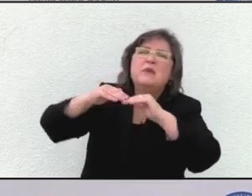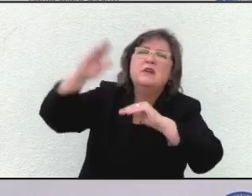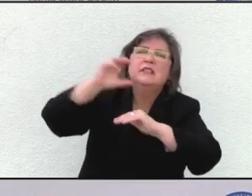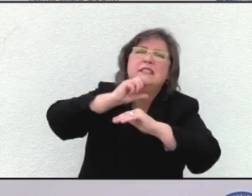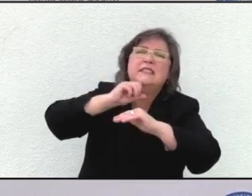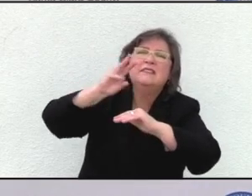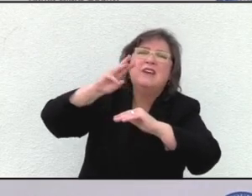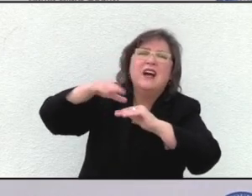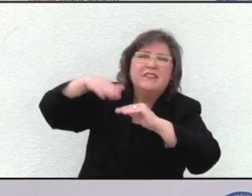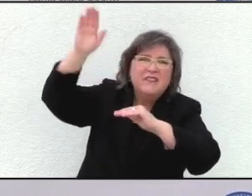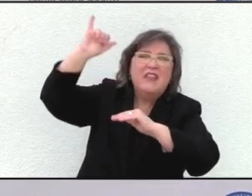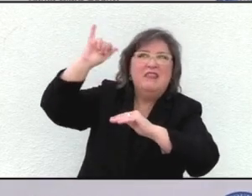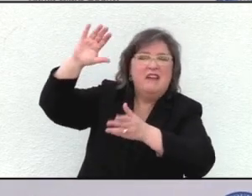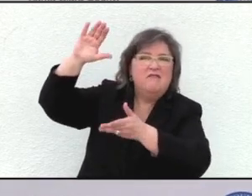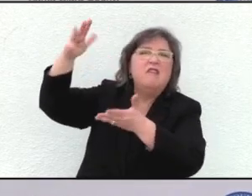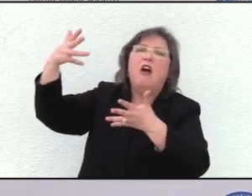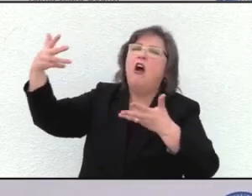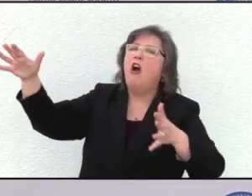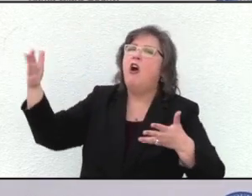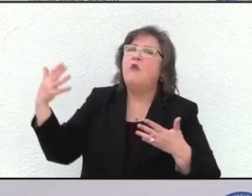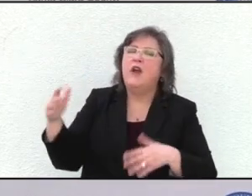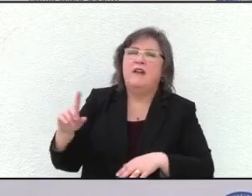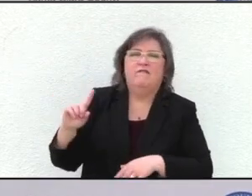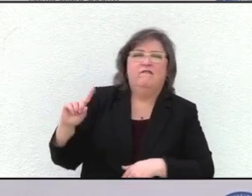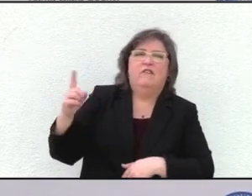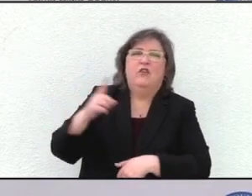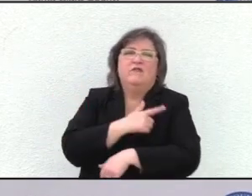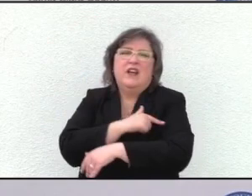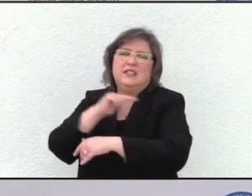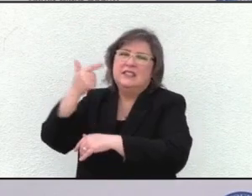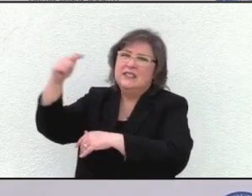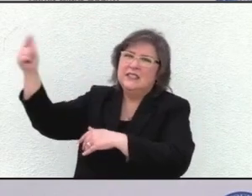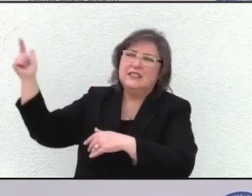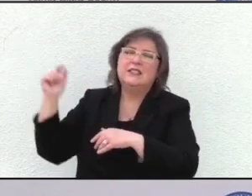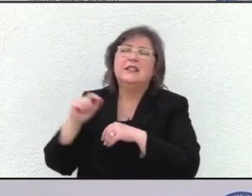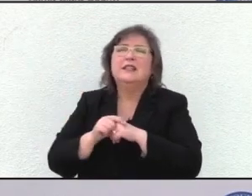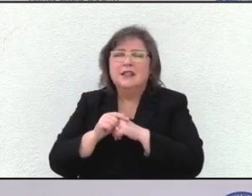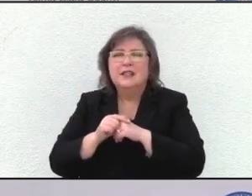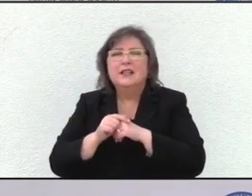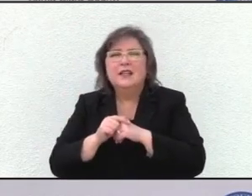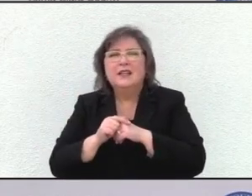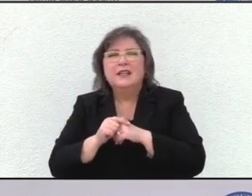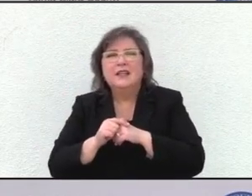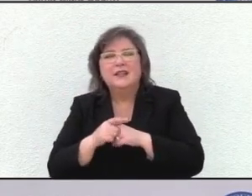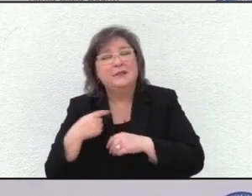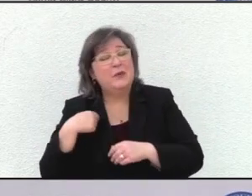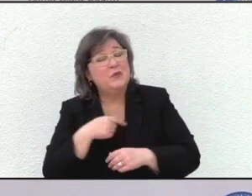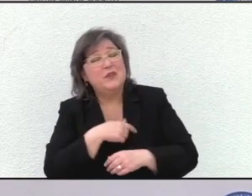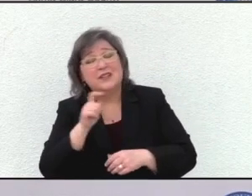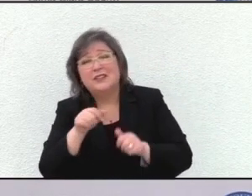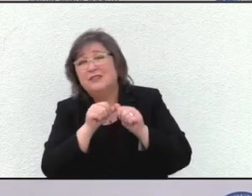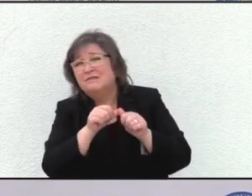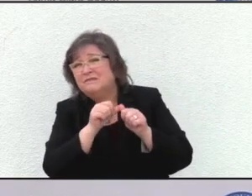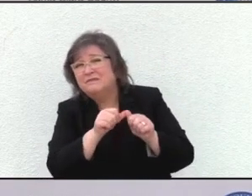pandemic together, as a community, to do so we're going to remain focused on vaccination,